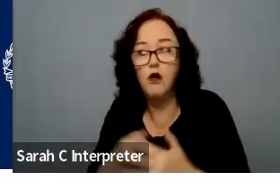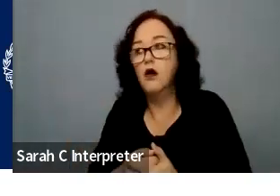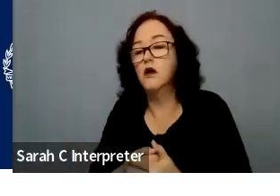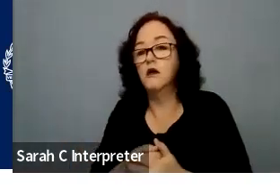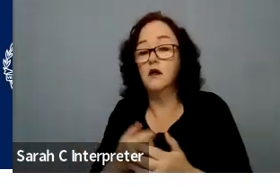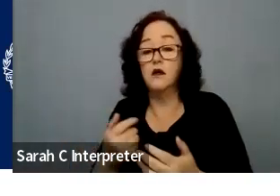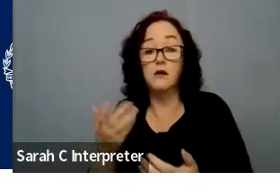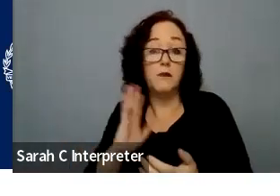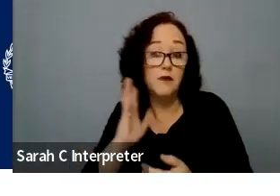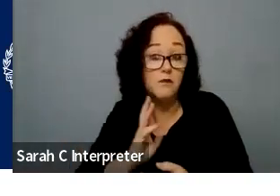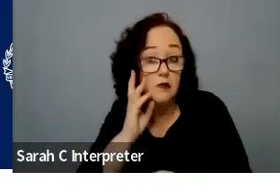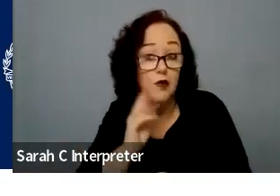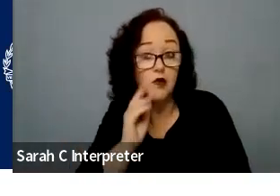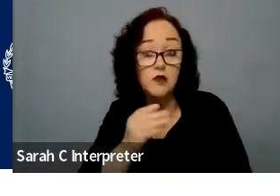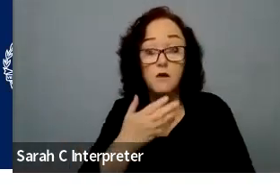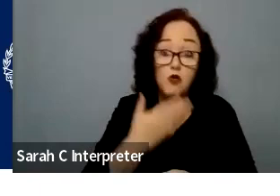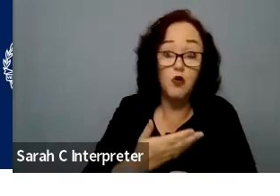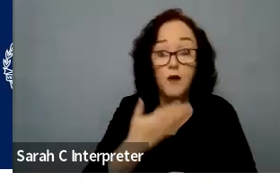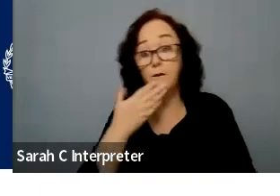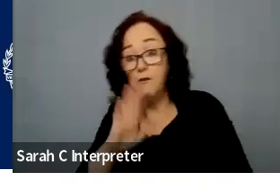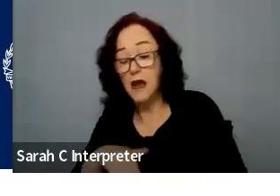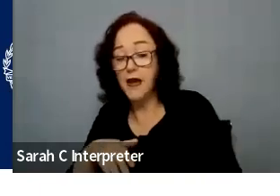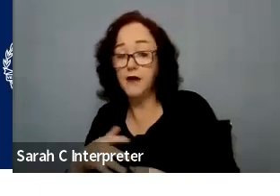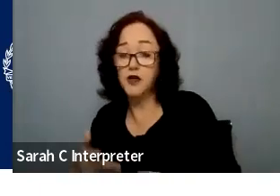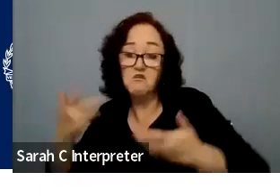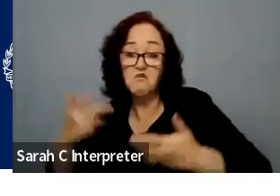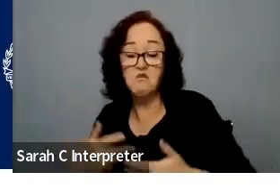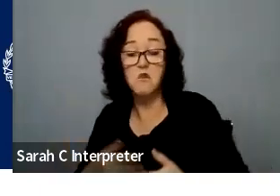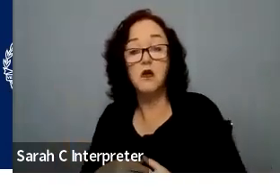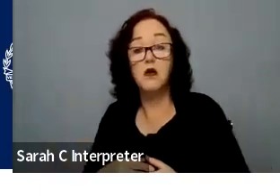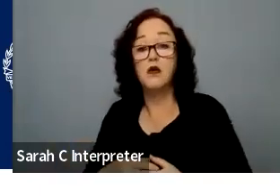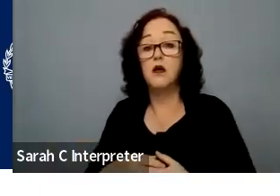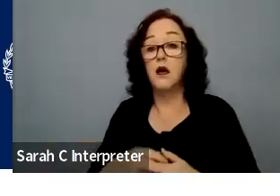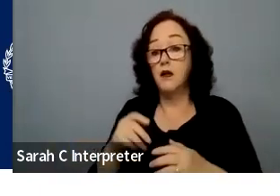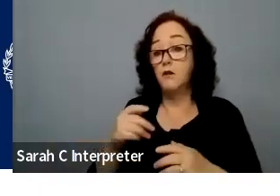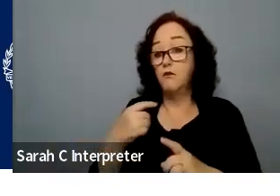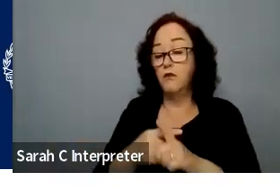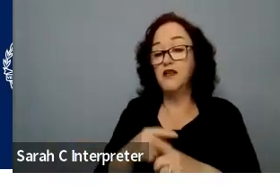or indifferent and the strategies that the person with IDD recommends for future health care visits.